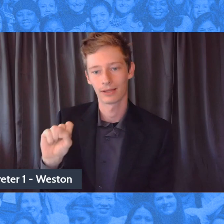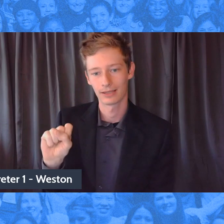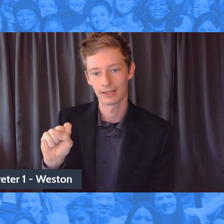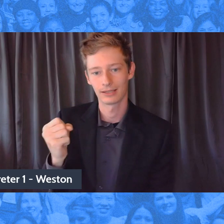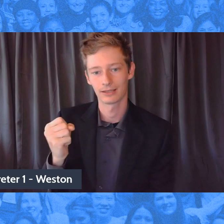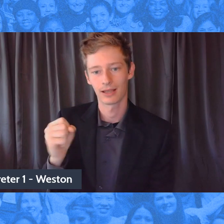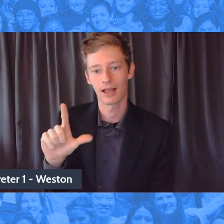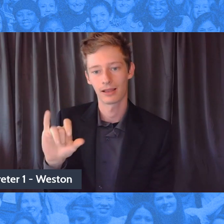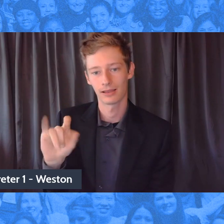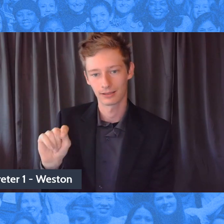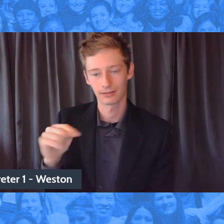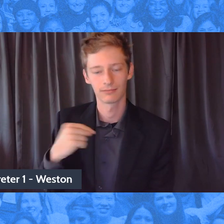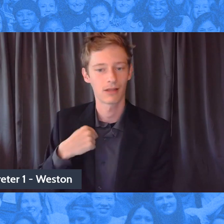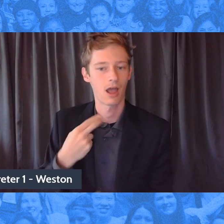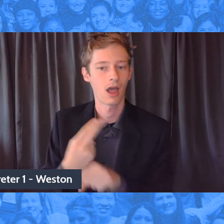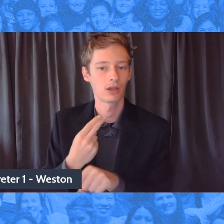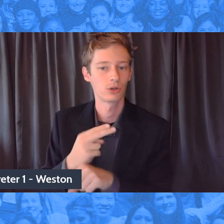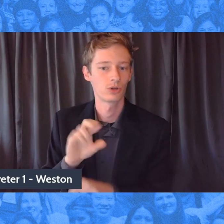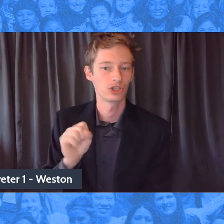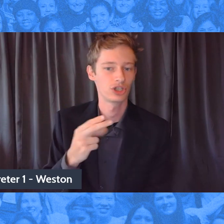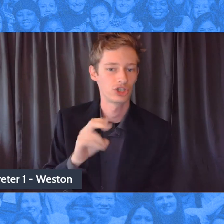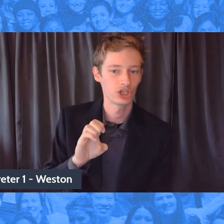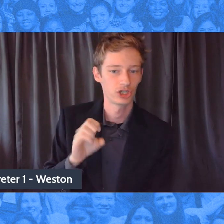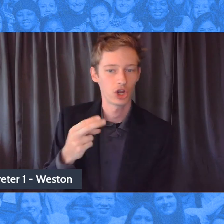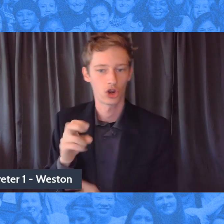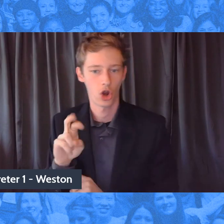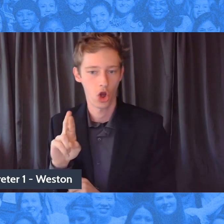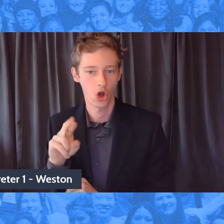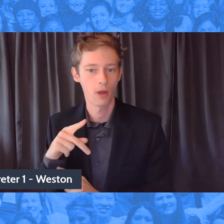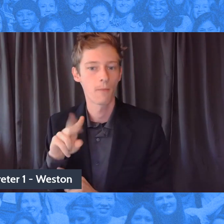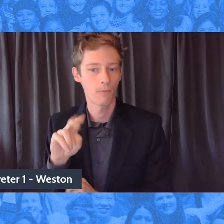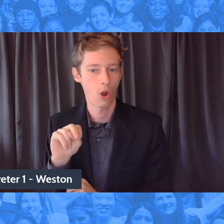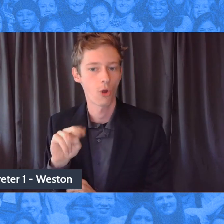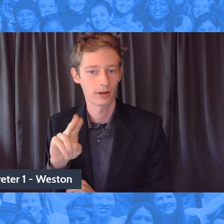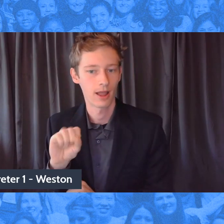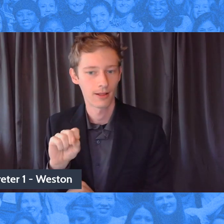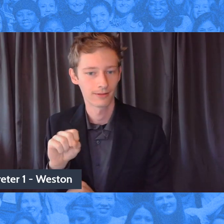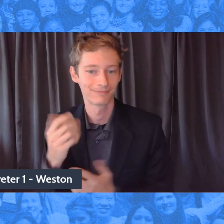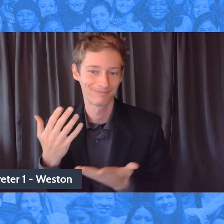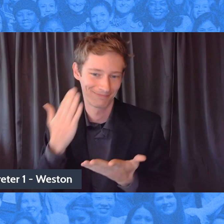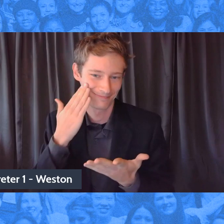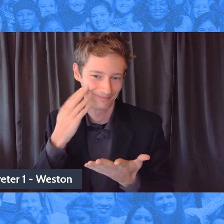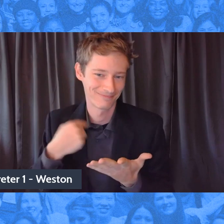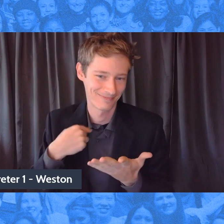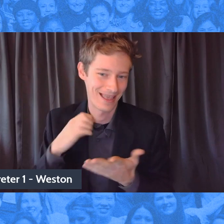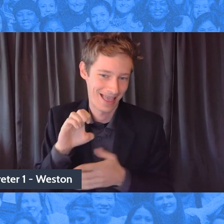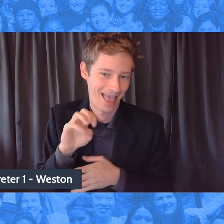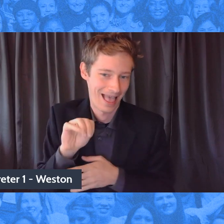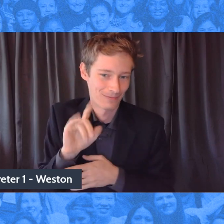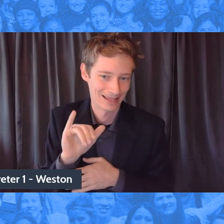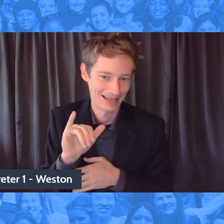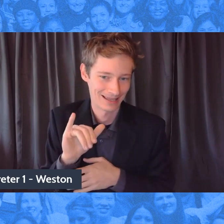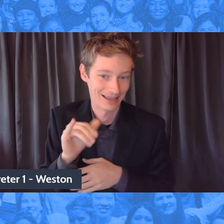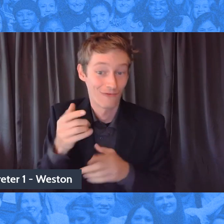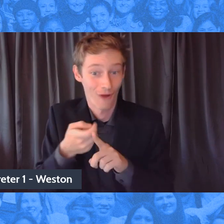And yes, I know you're thinking that does make me Emily from EMILY's List. But it's not what you might think.